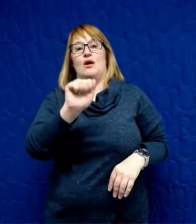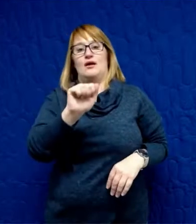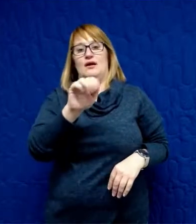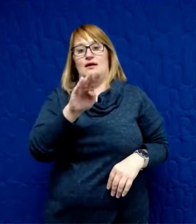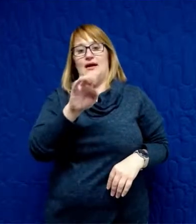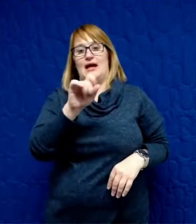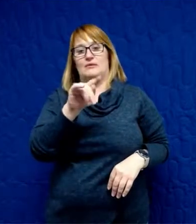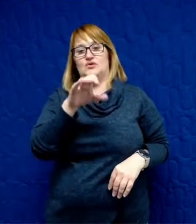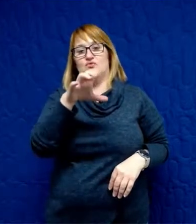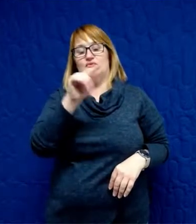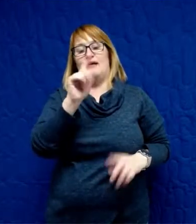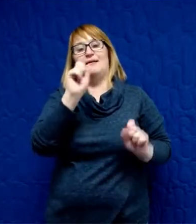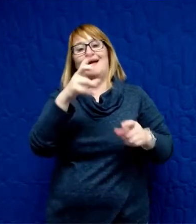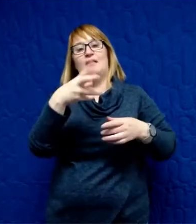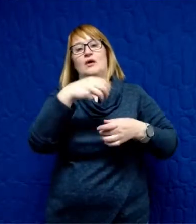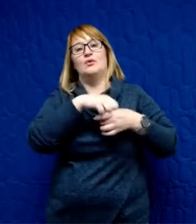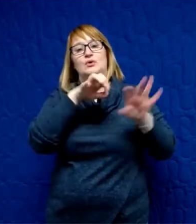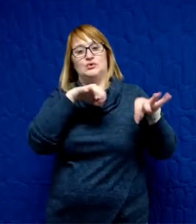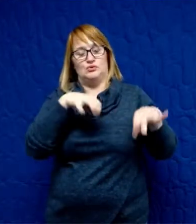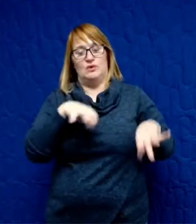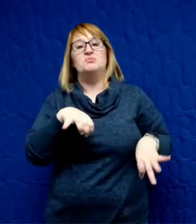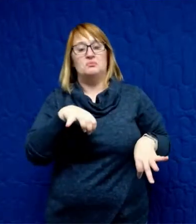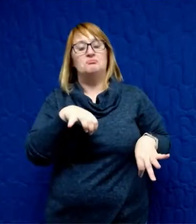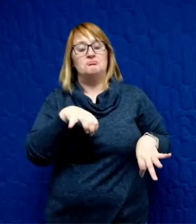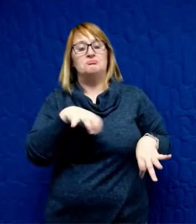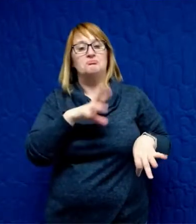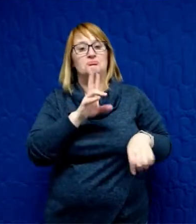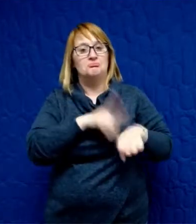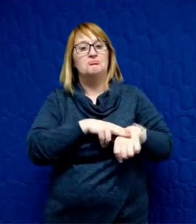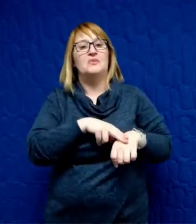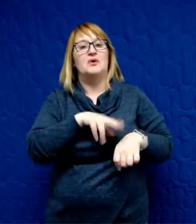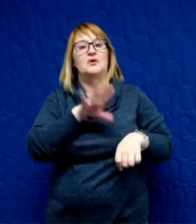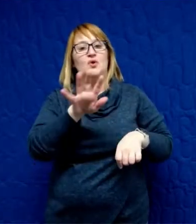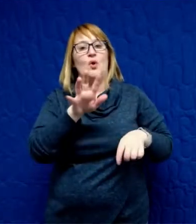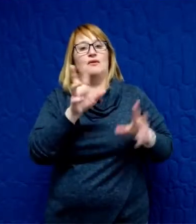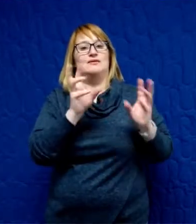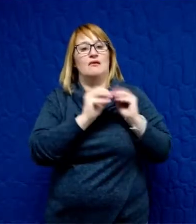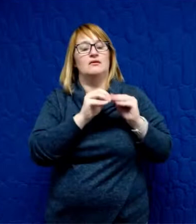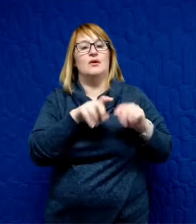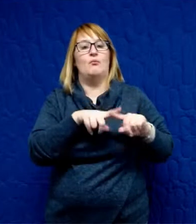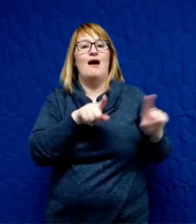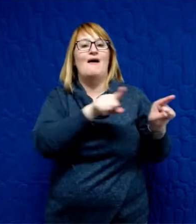think can include not only a description of what you're gonna be doing but also